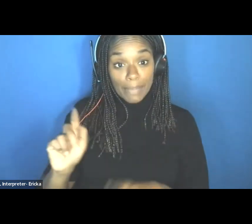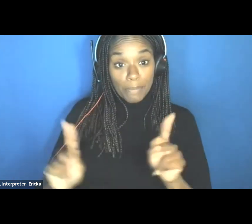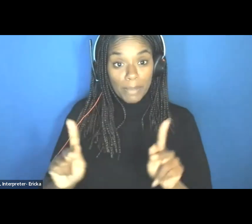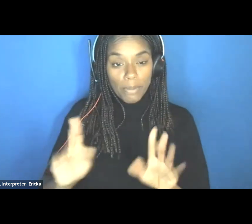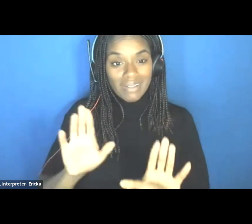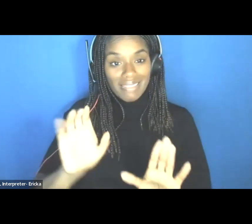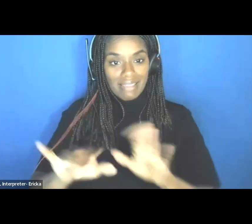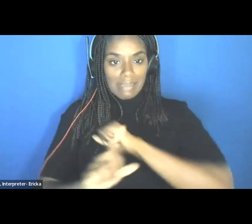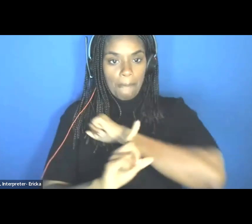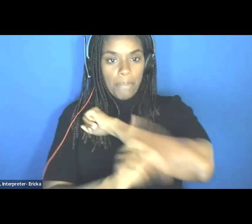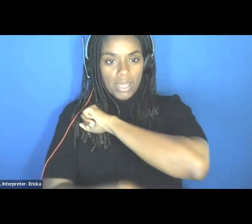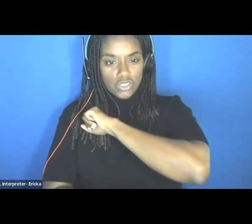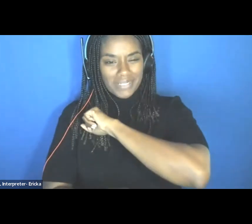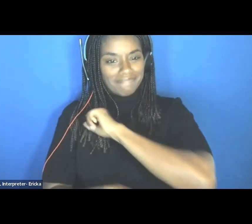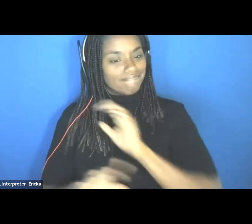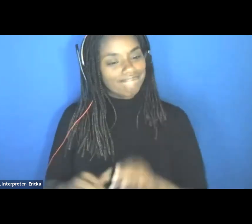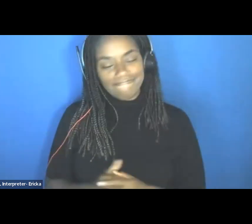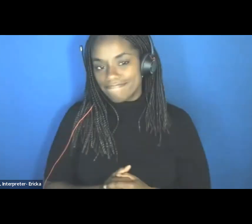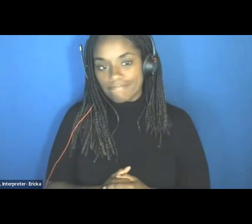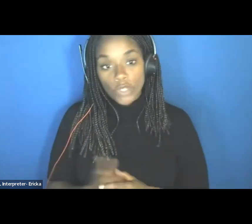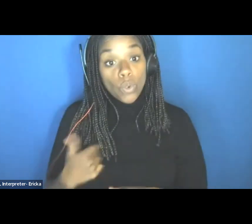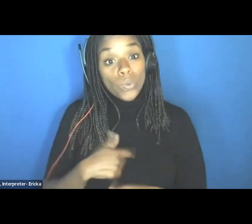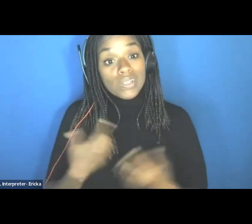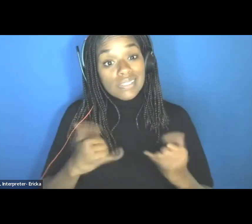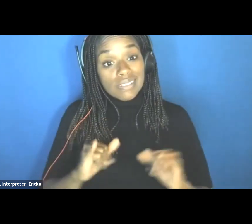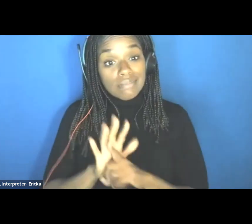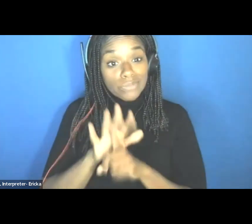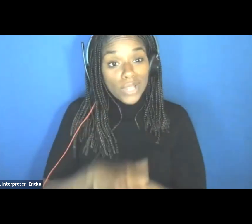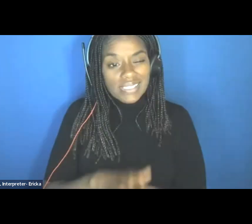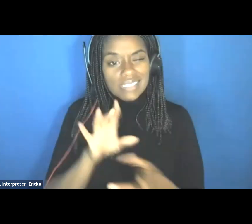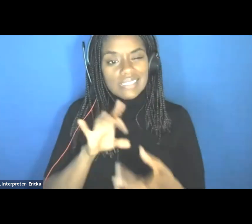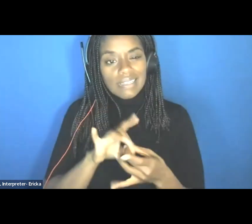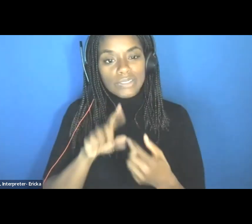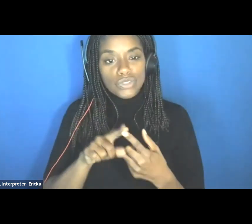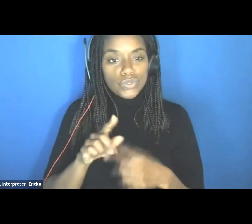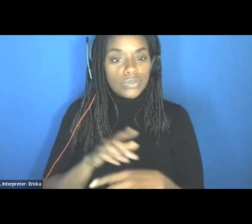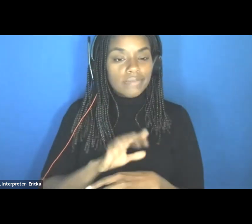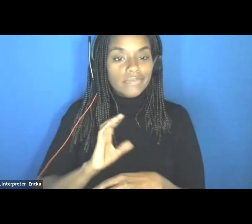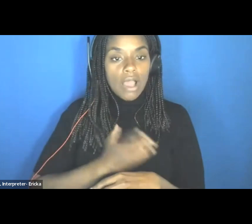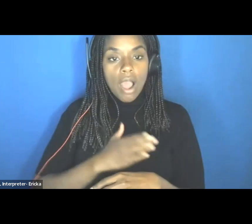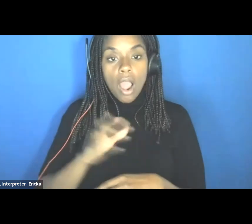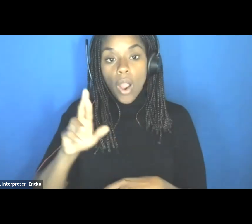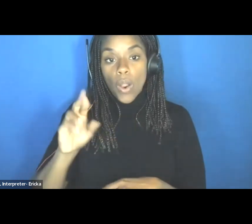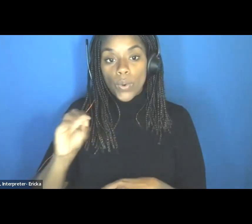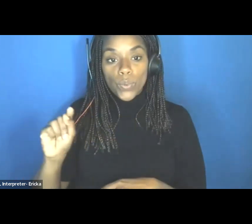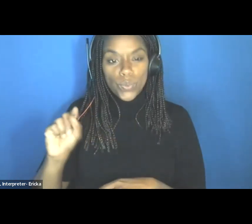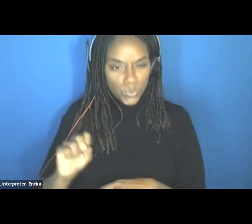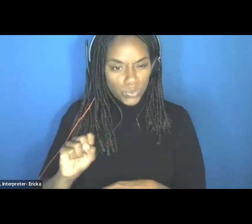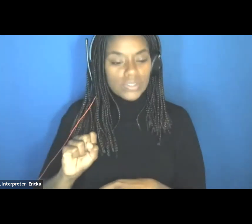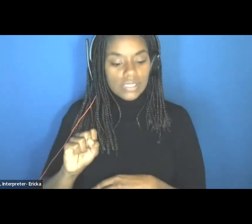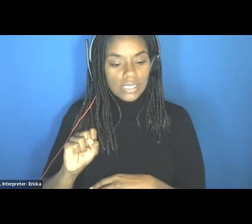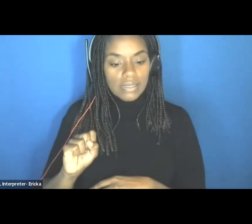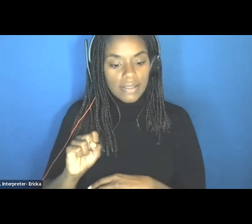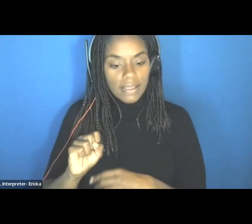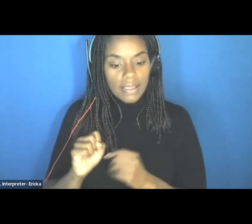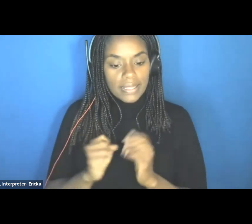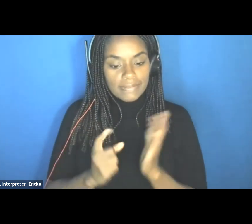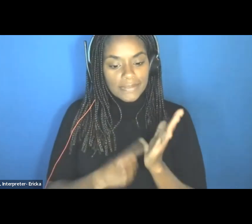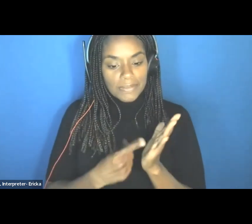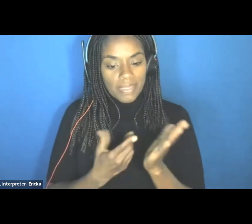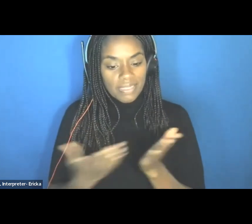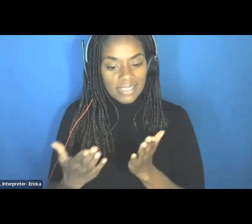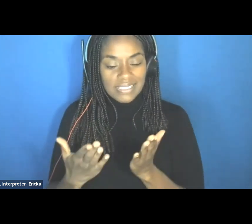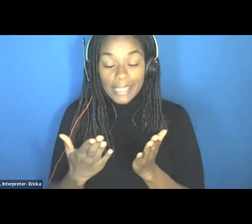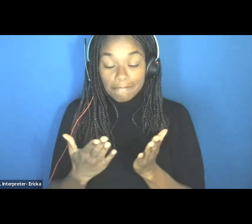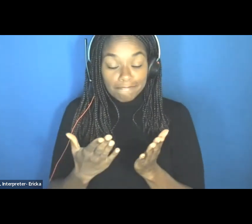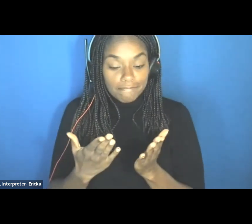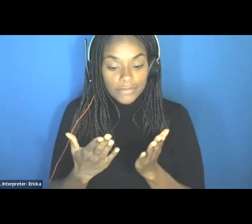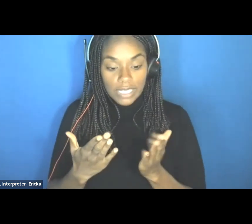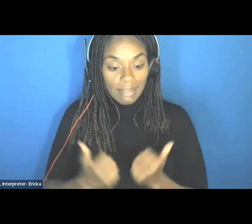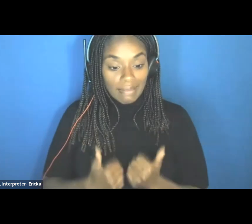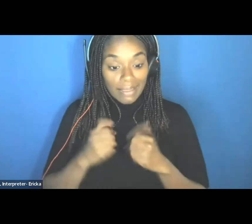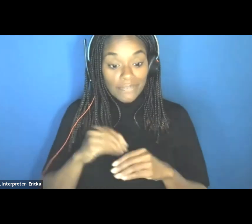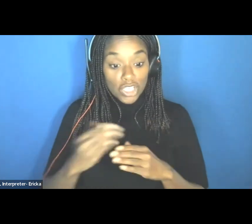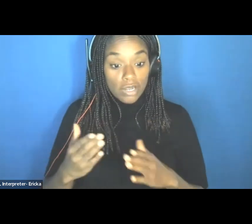We are also superstitious and come from a culture rooted in ableist superstition that believes disabled people are some form of punishment.